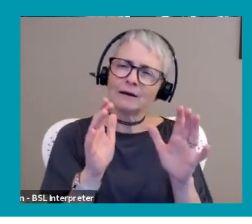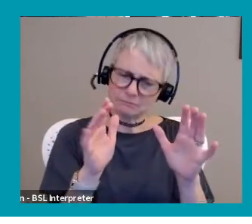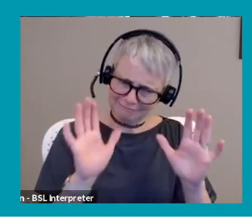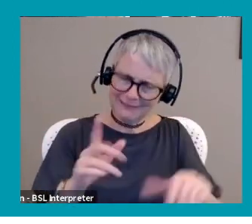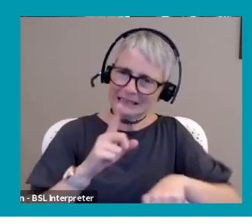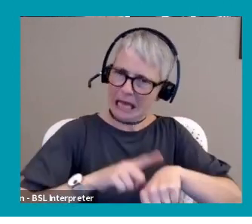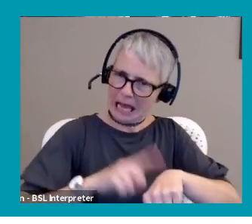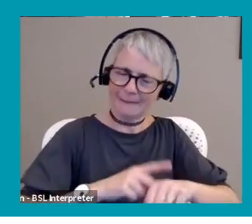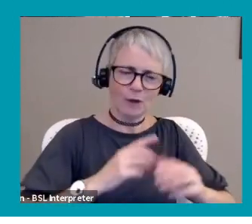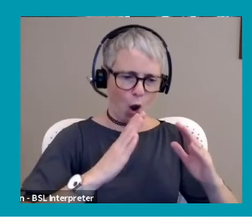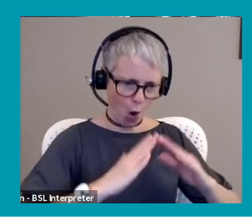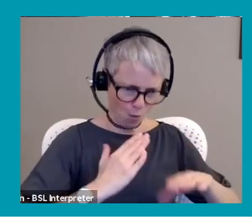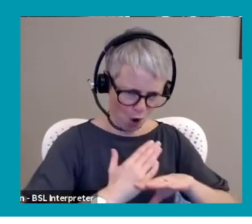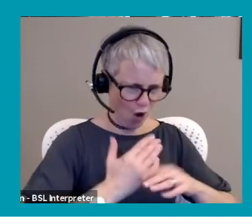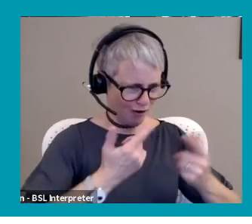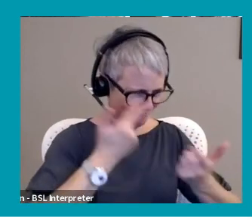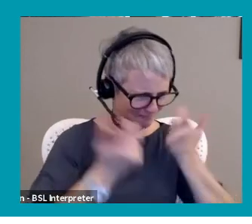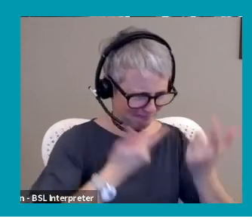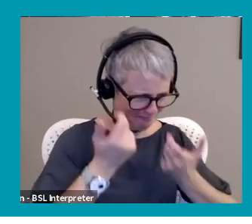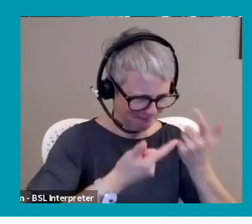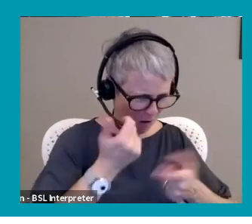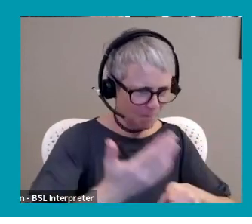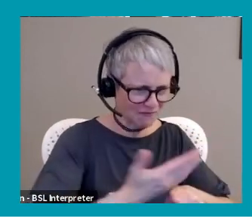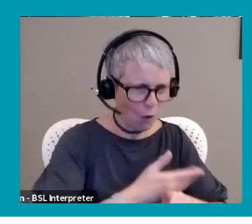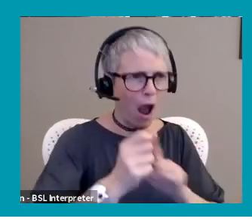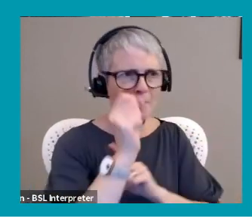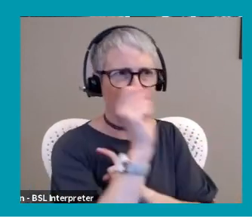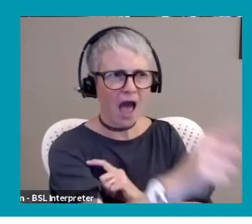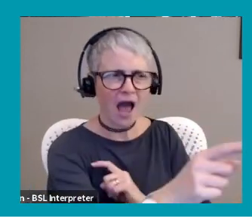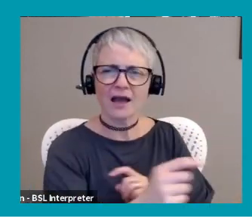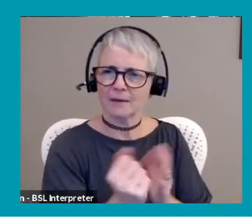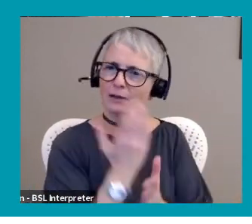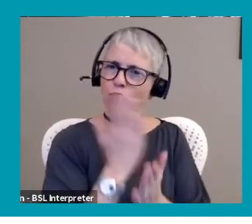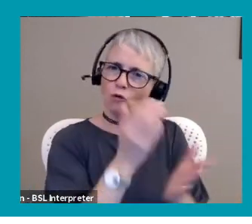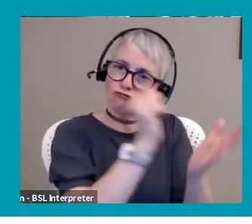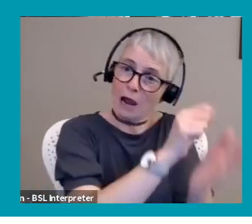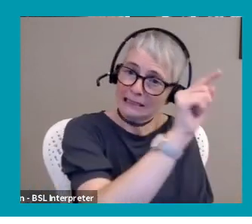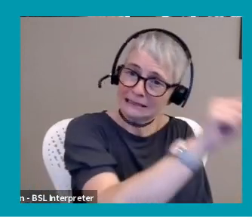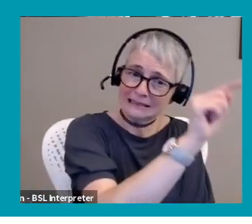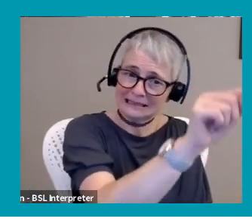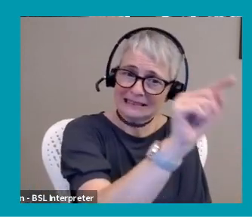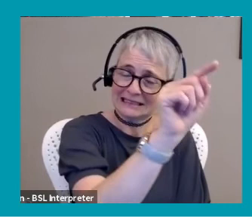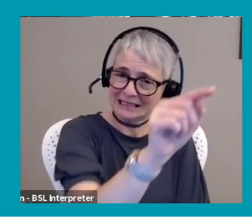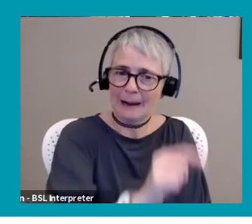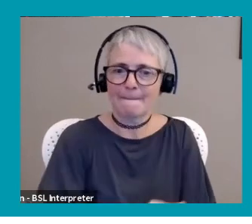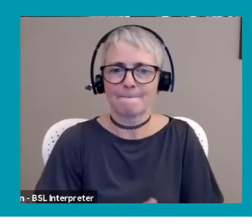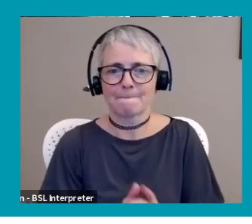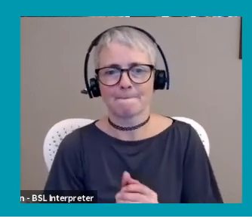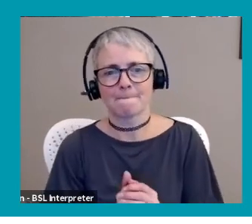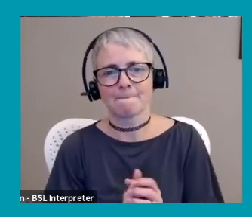your prep and pre job searching. Get your values right, know what sort of pay package you want,